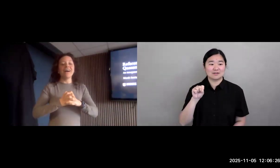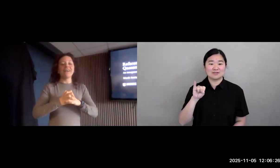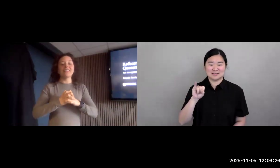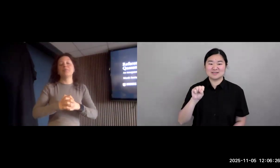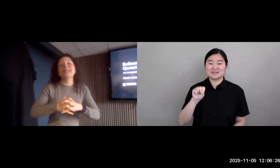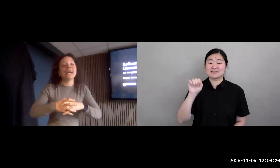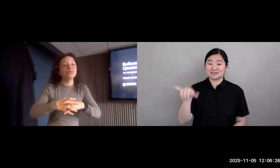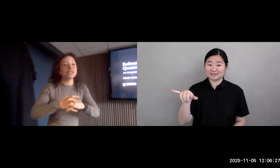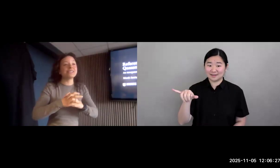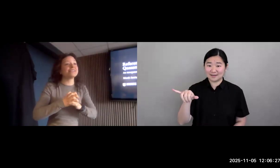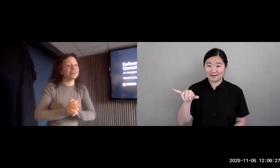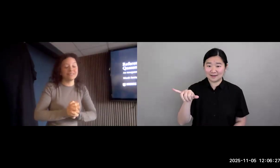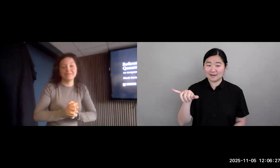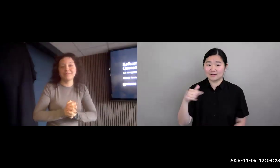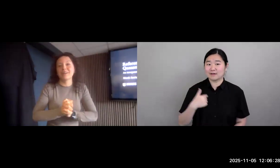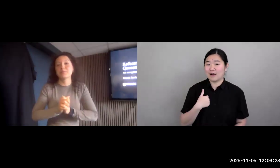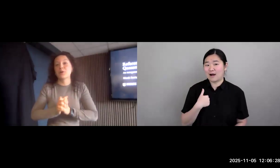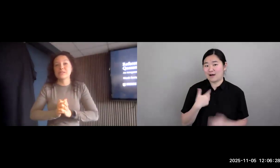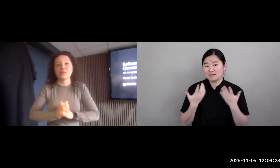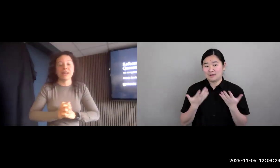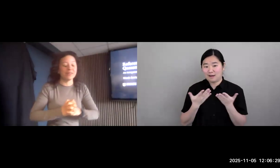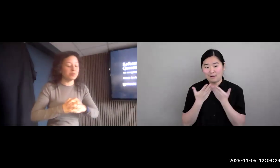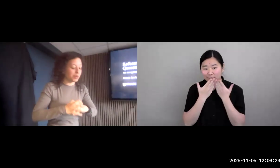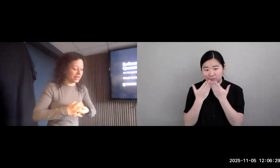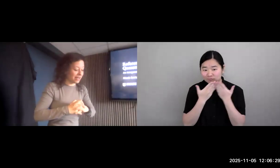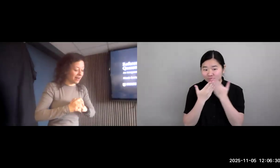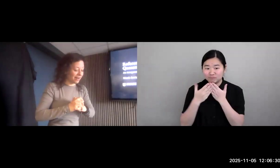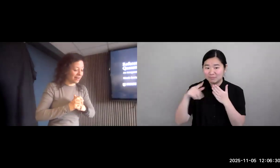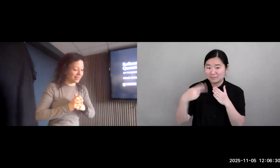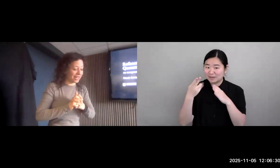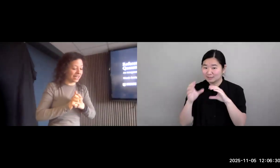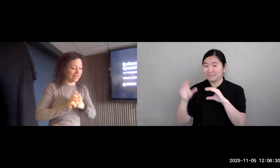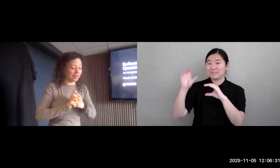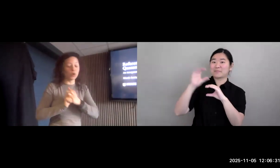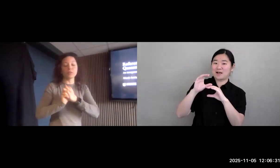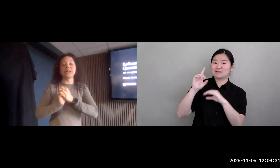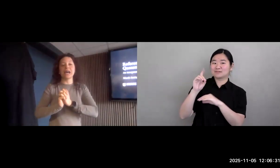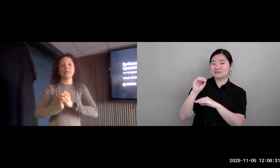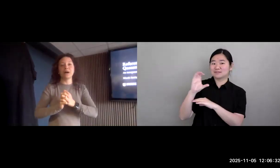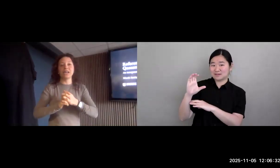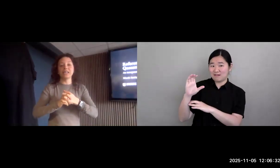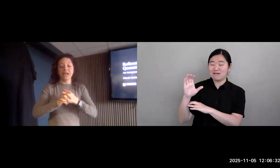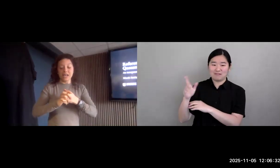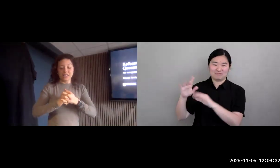Uh, the plan was to sign, I promise you that, but they informed me that my